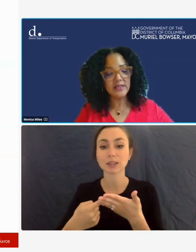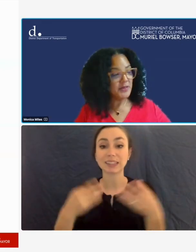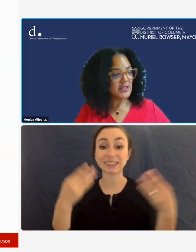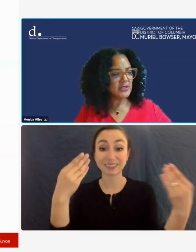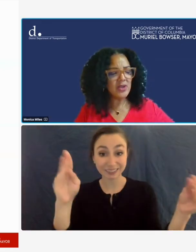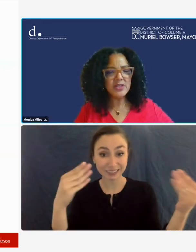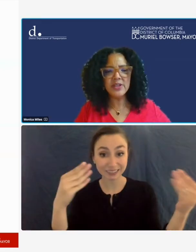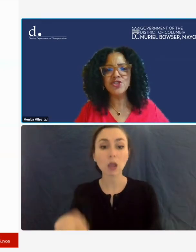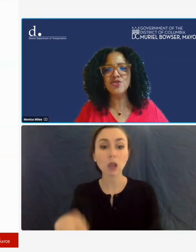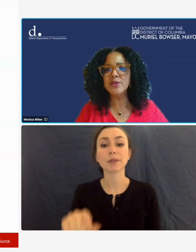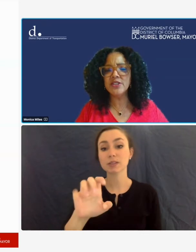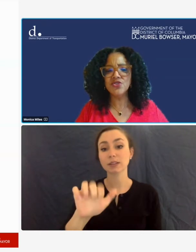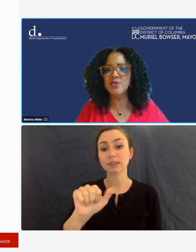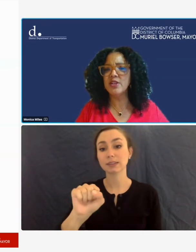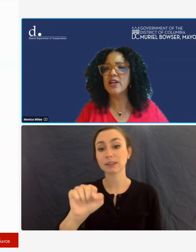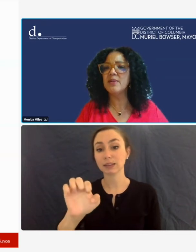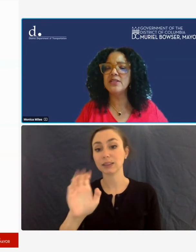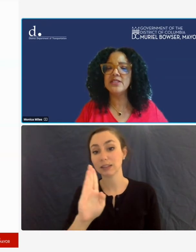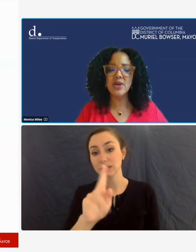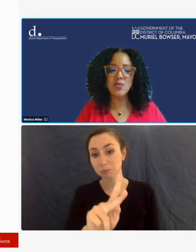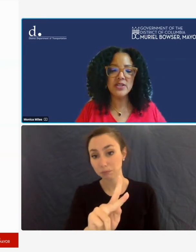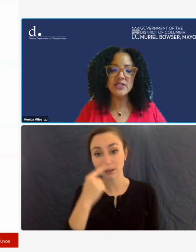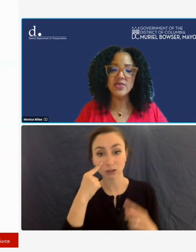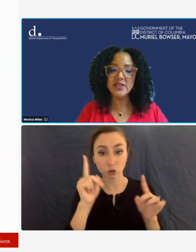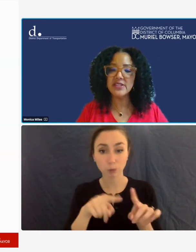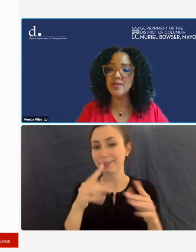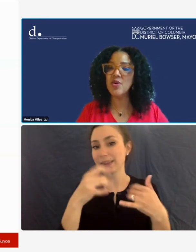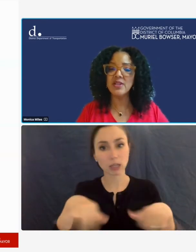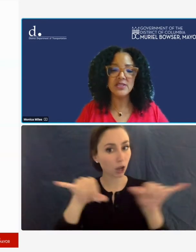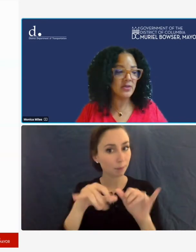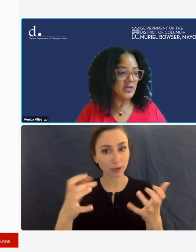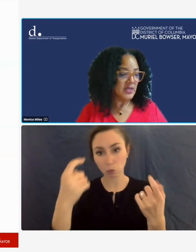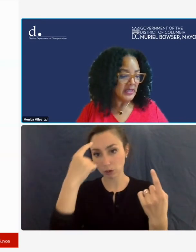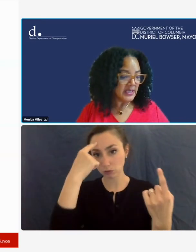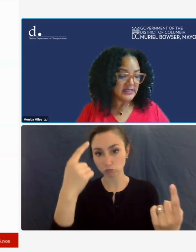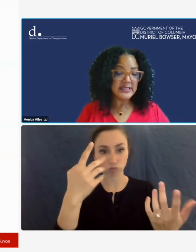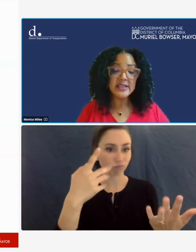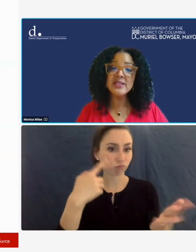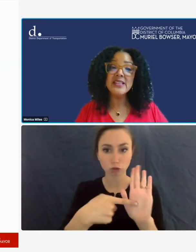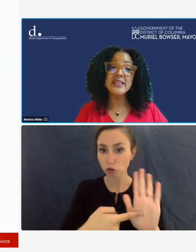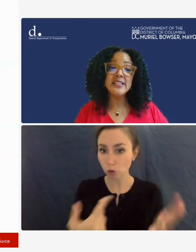that's also extremely extremely common so i wanted to bring this up also in sales lease back